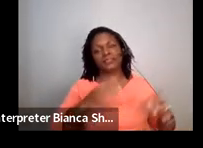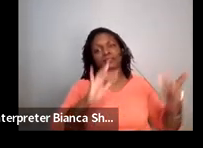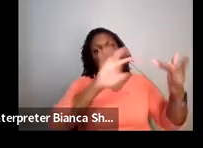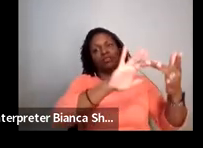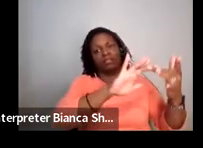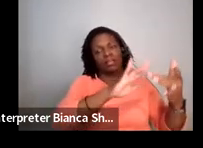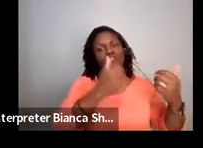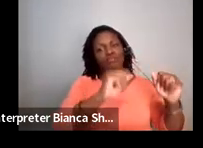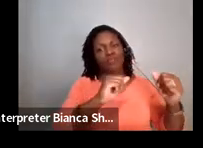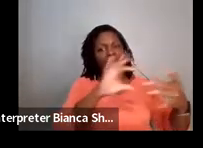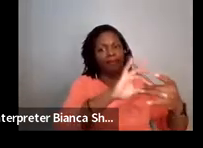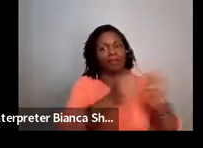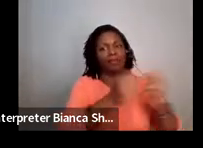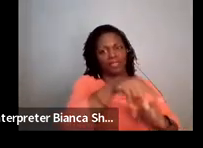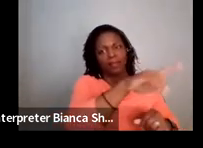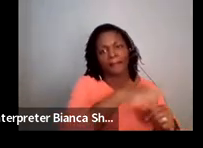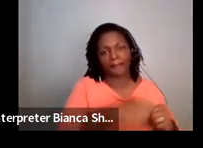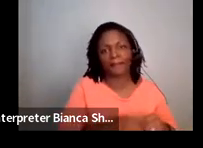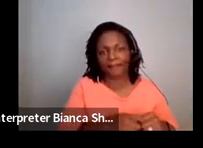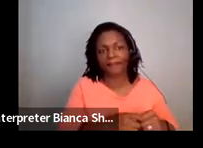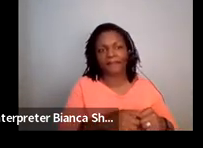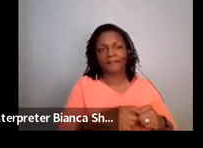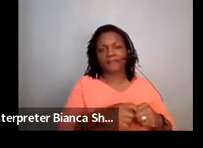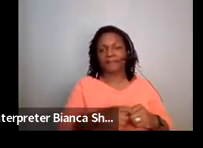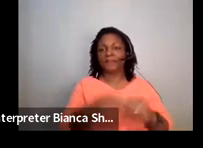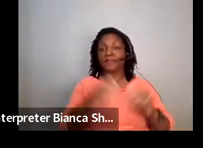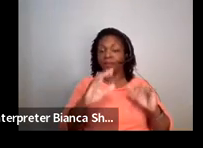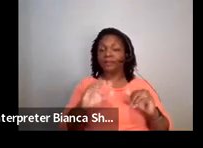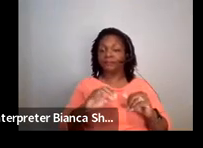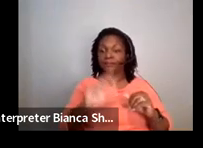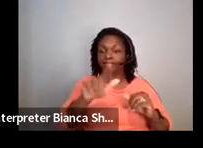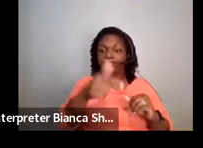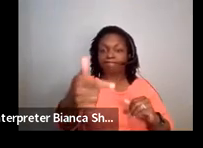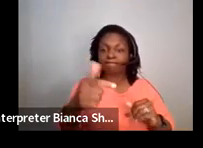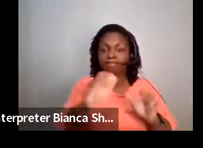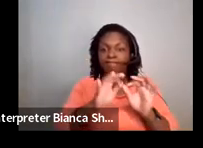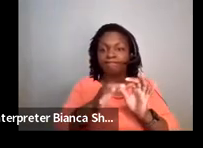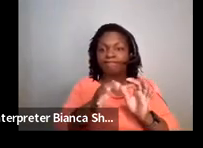So here we go. we're gonna reach out to a friend with dementia 5 ways to support that friend.